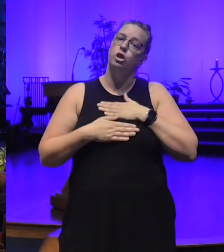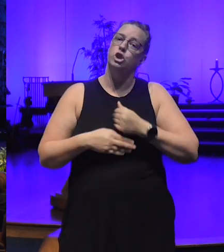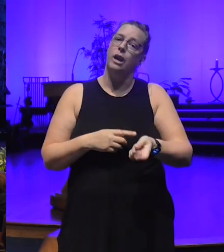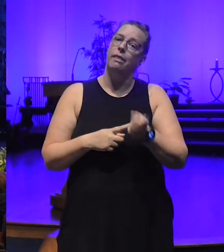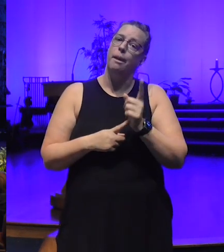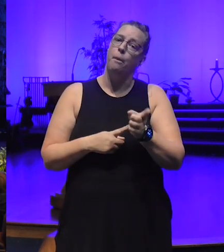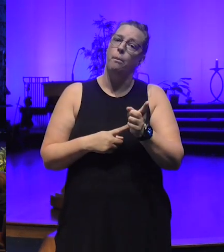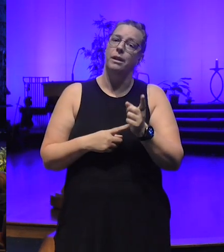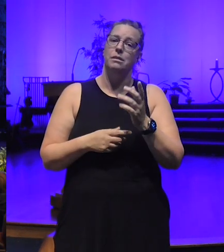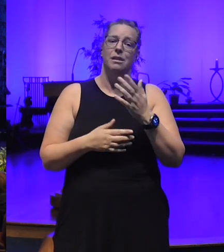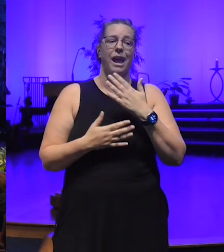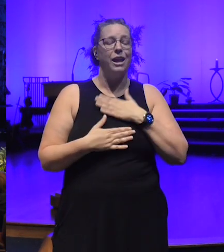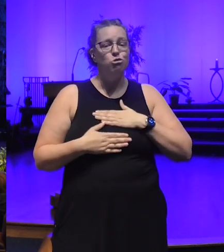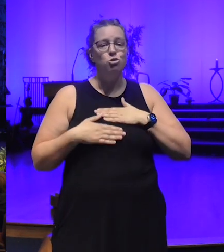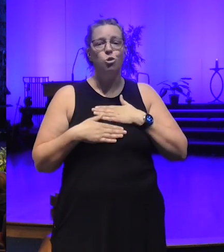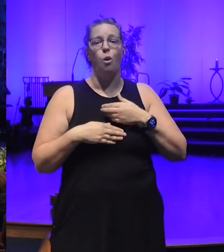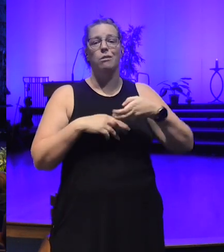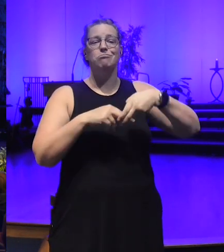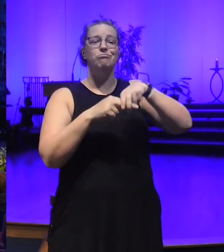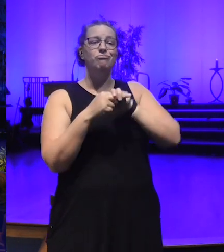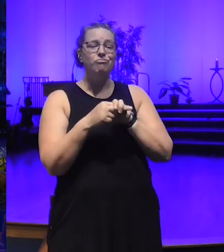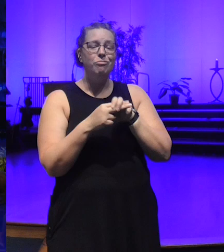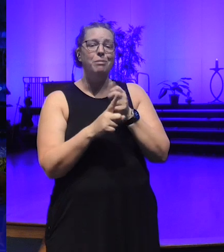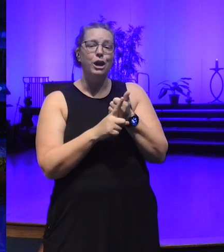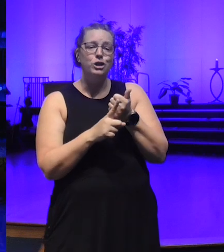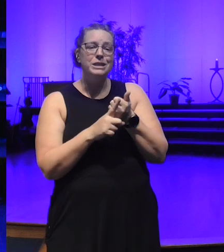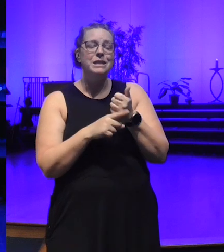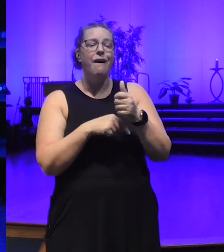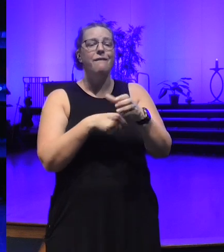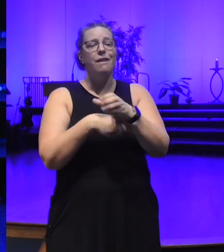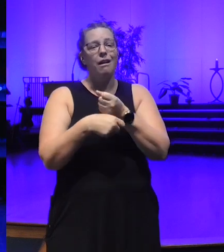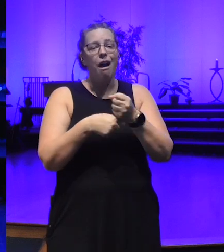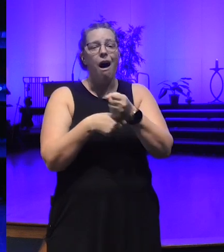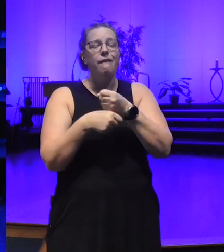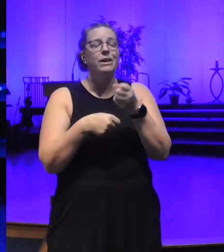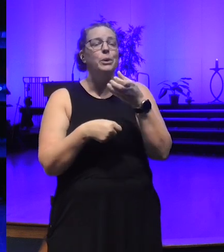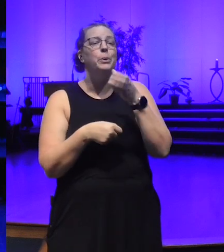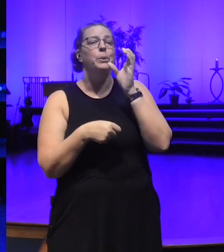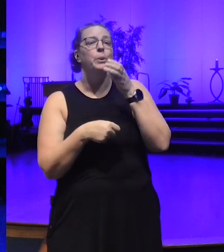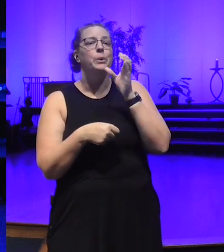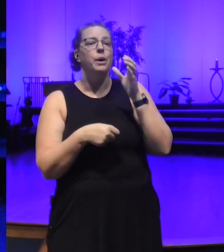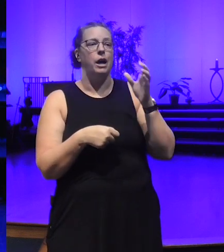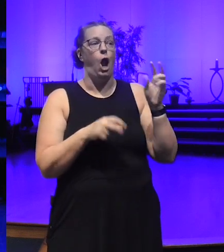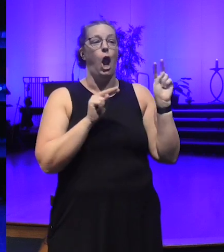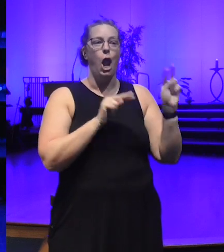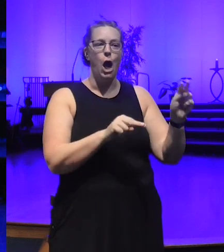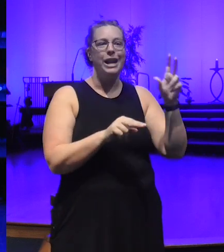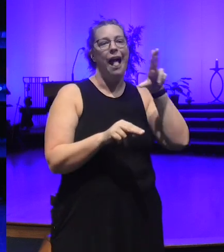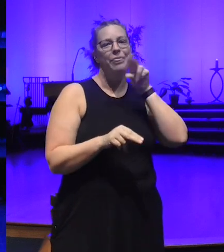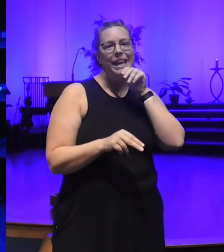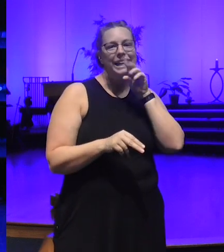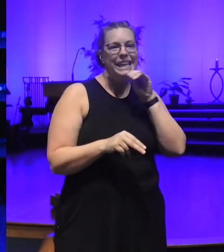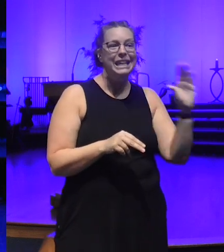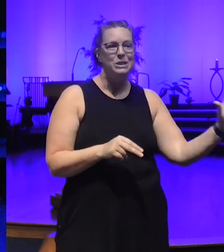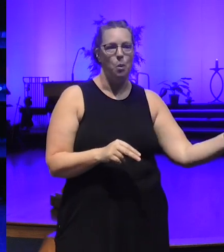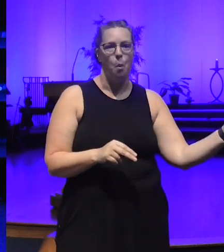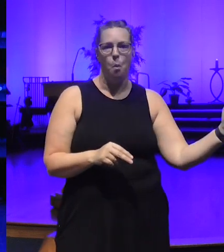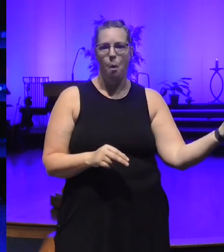your coffee look at the Canadian geese walking by bring something to read or bring out a pad of